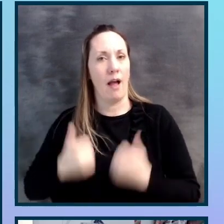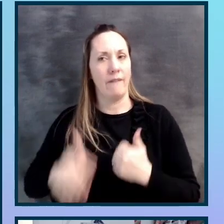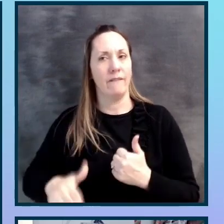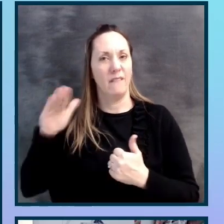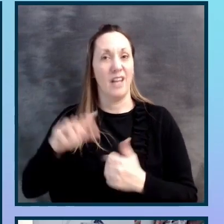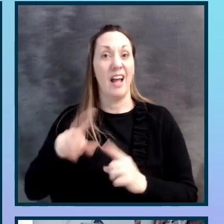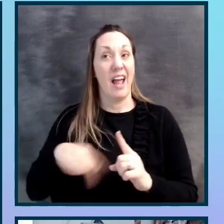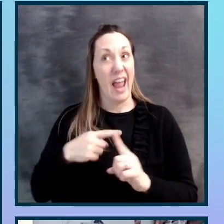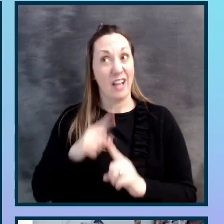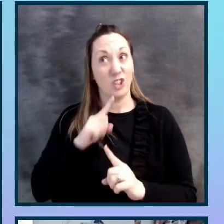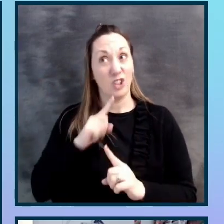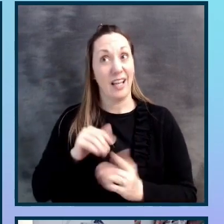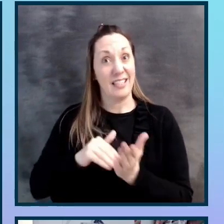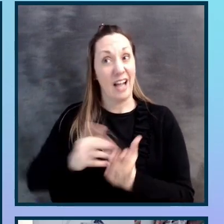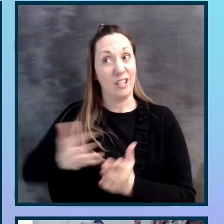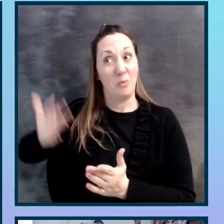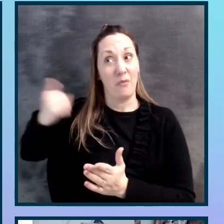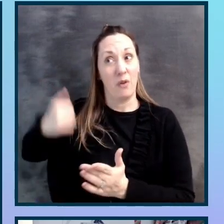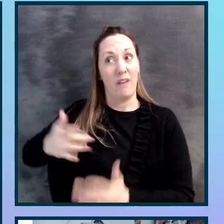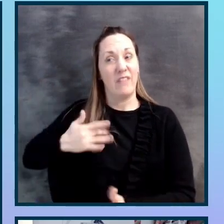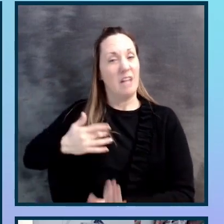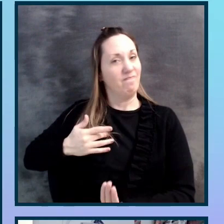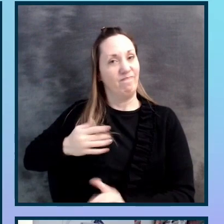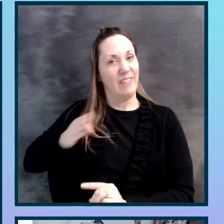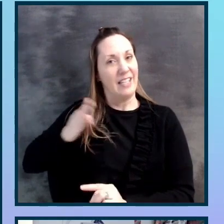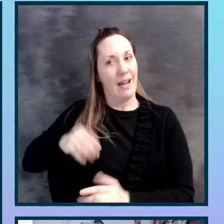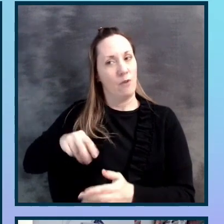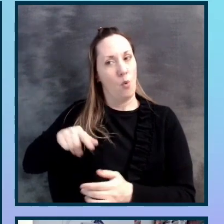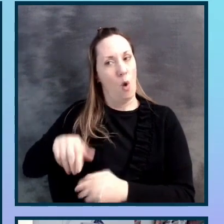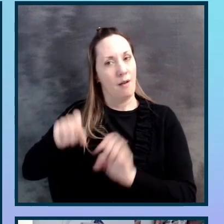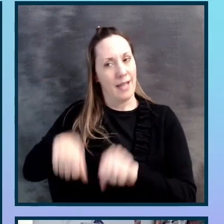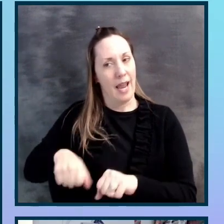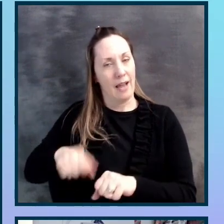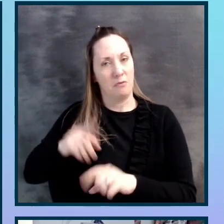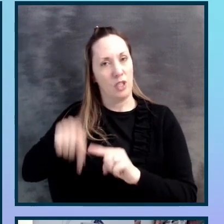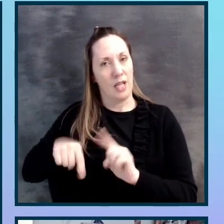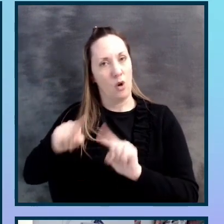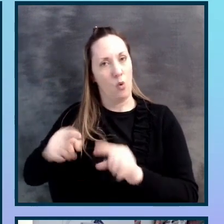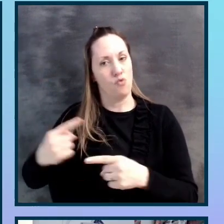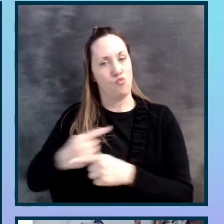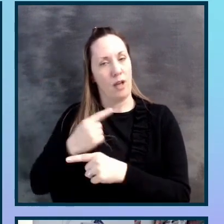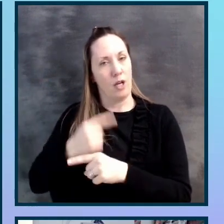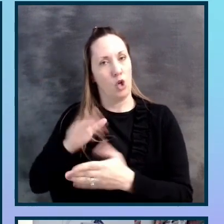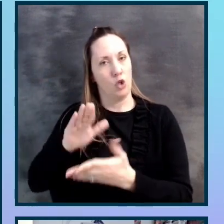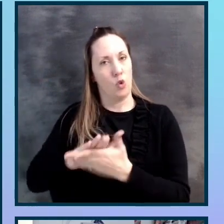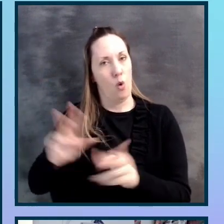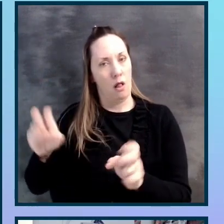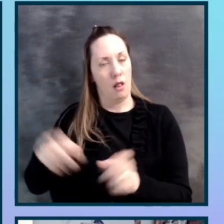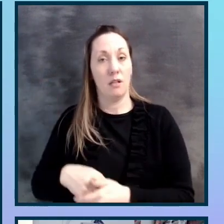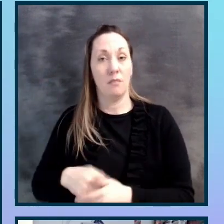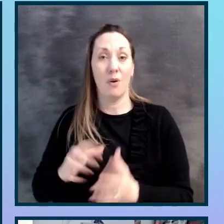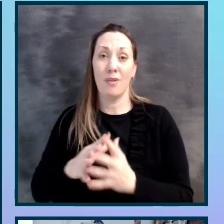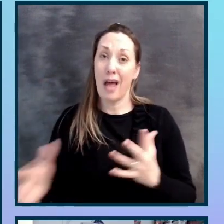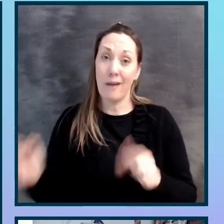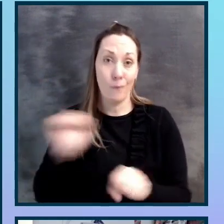that she would even be able to walk or attend a regular school. With a lot of hard work, patience, and persistence,